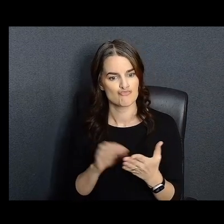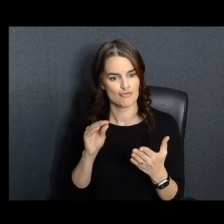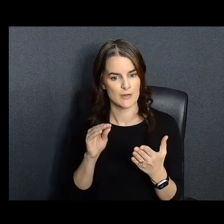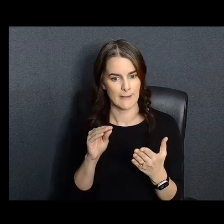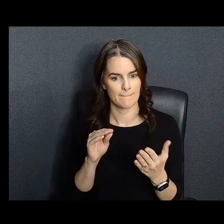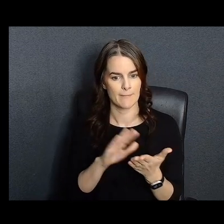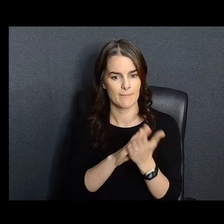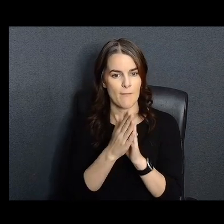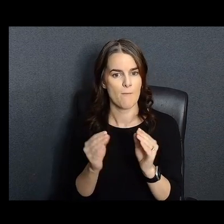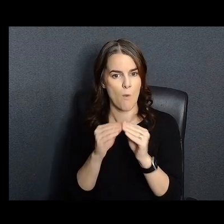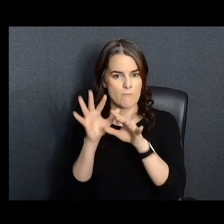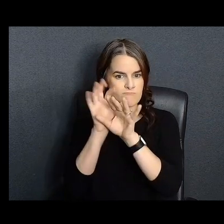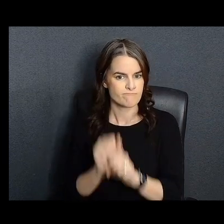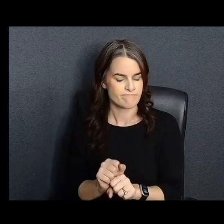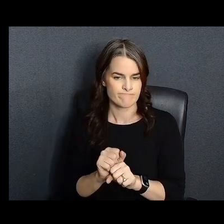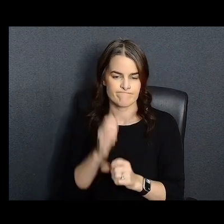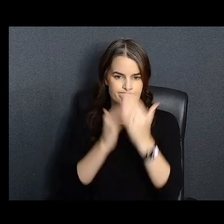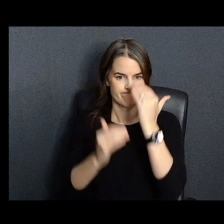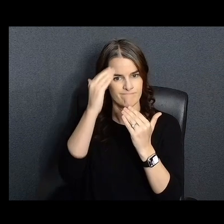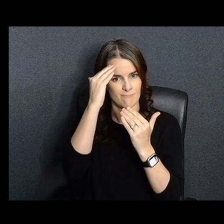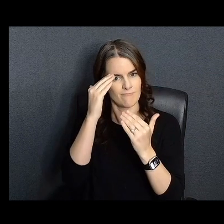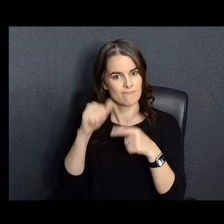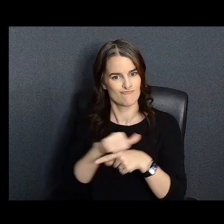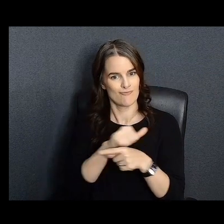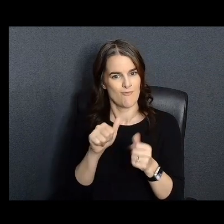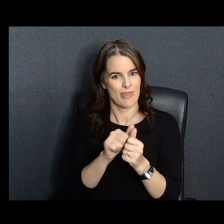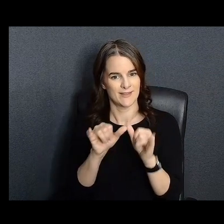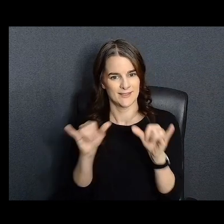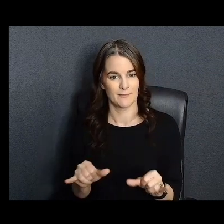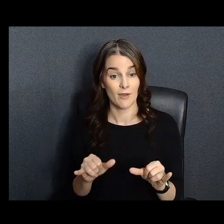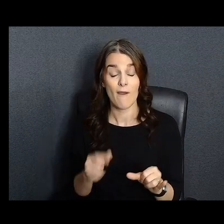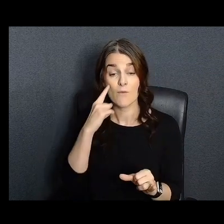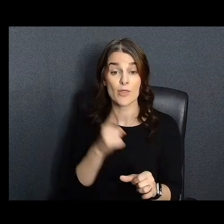So for the right person, this can be a really good fit.